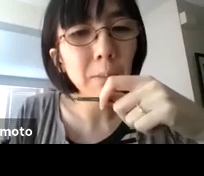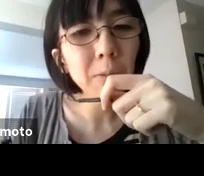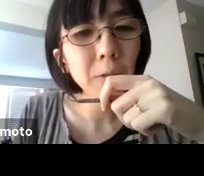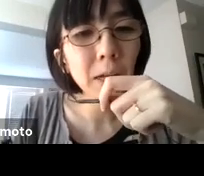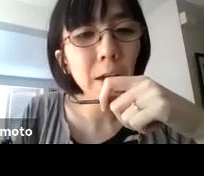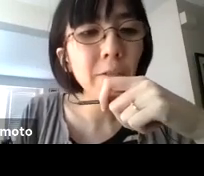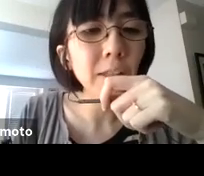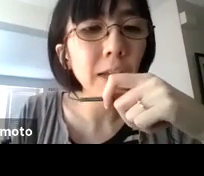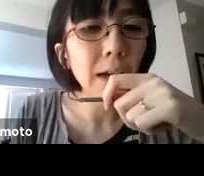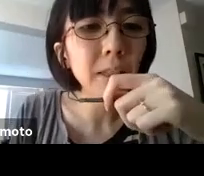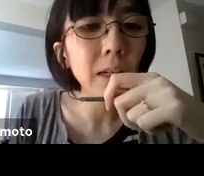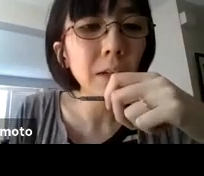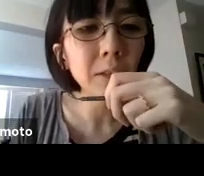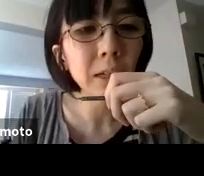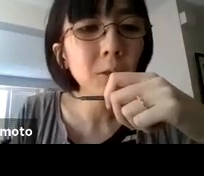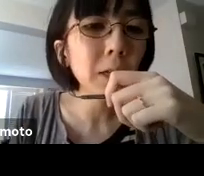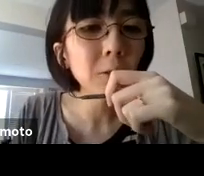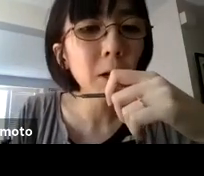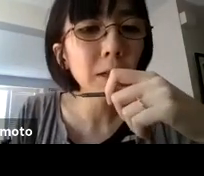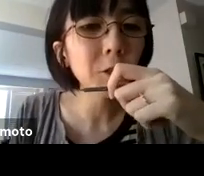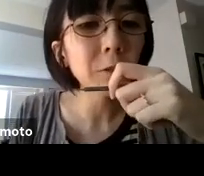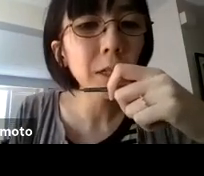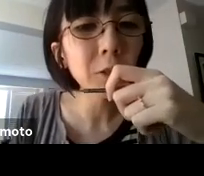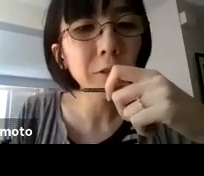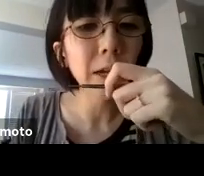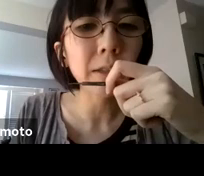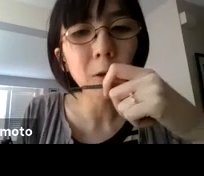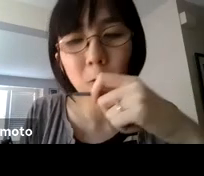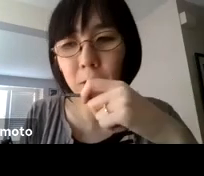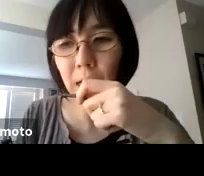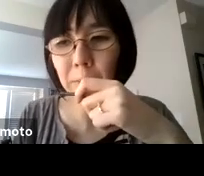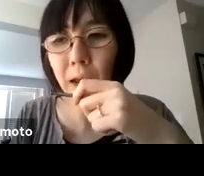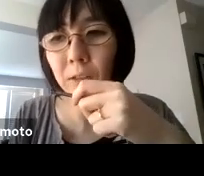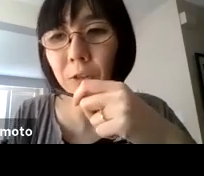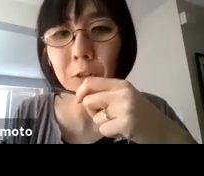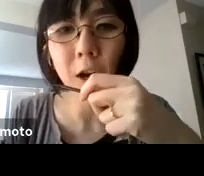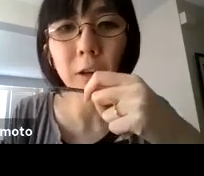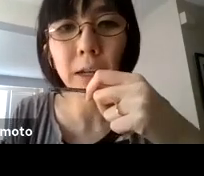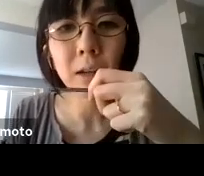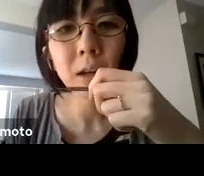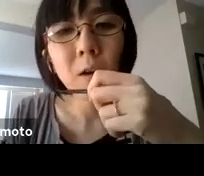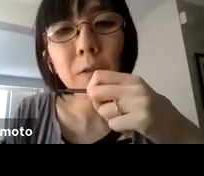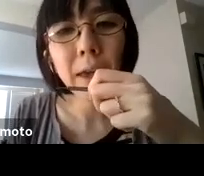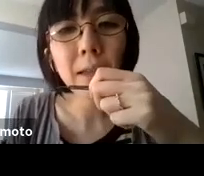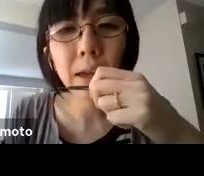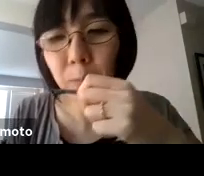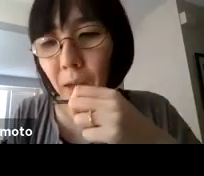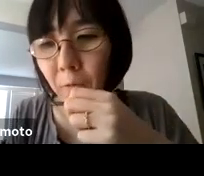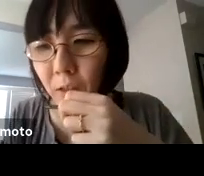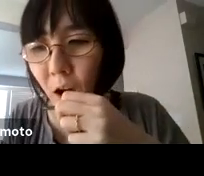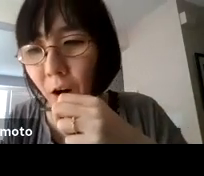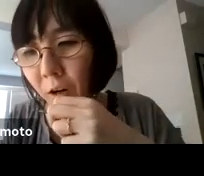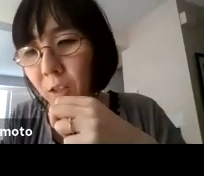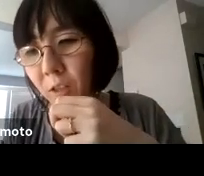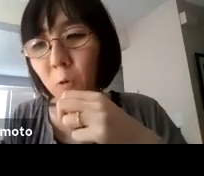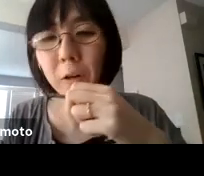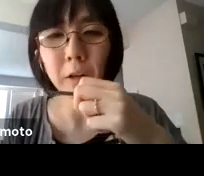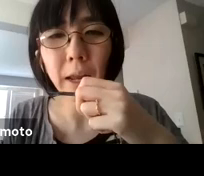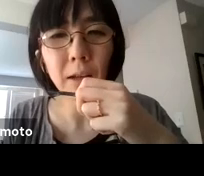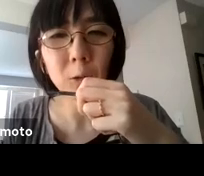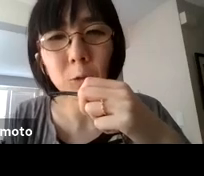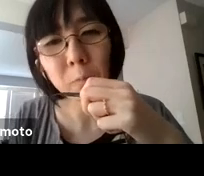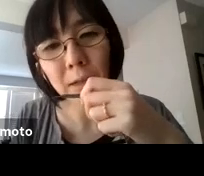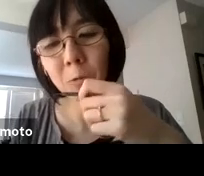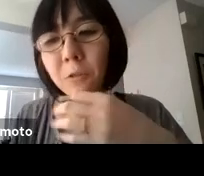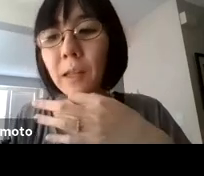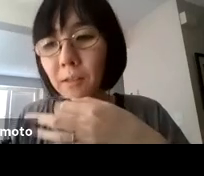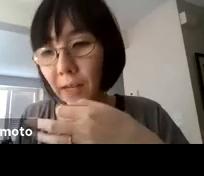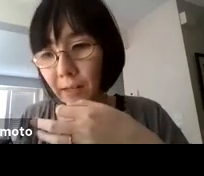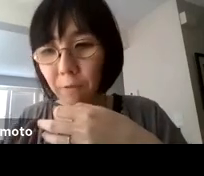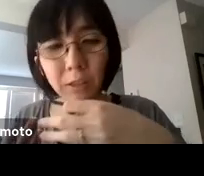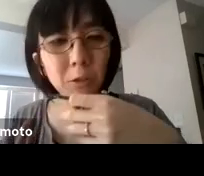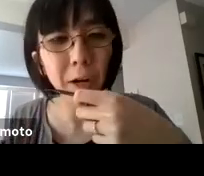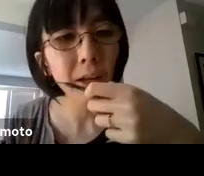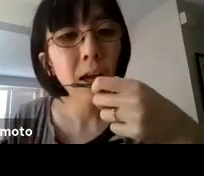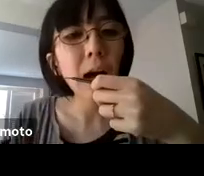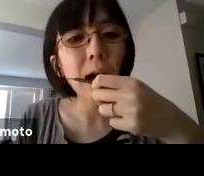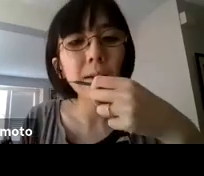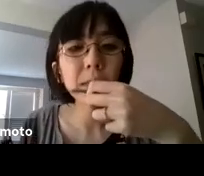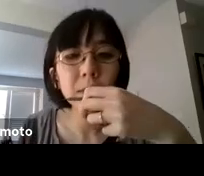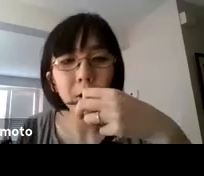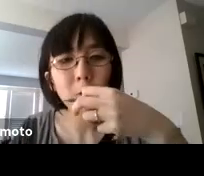You know like sometimes we element just to ask the adults like okay so what is your child interested in, like, oftentimes the answers are like, well they like playing with cars, or they like to do puzzles, things like that which is great.